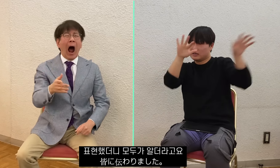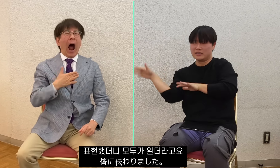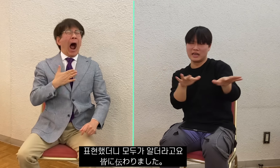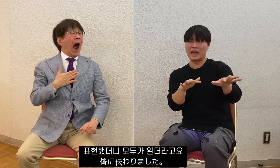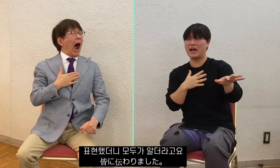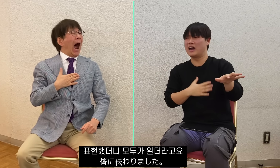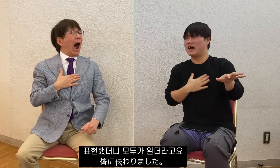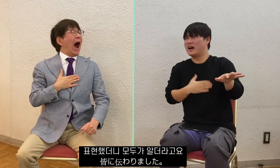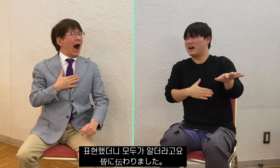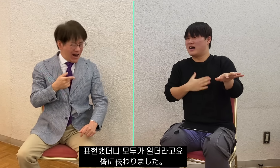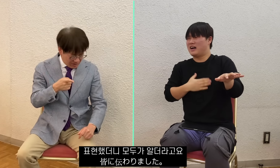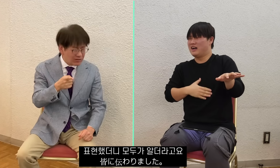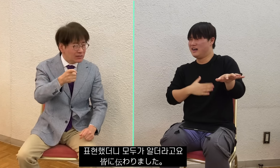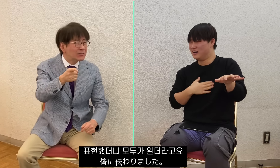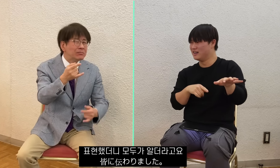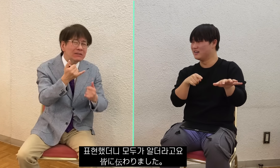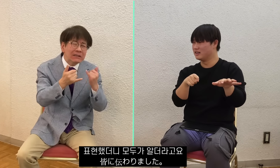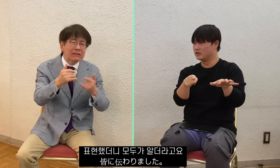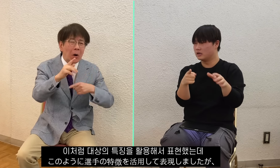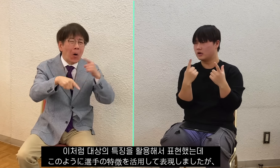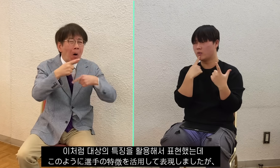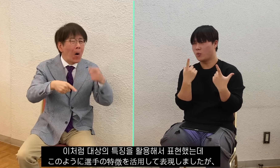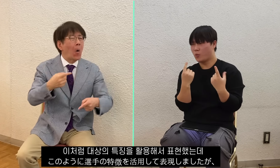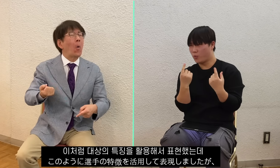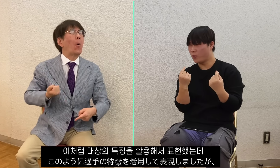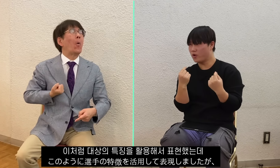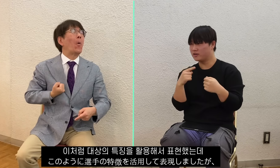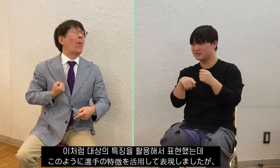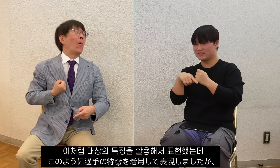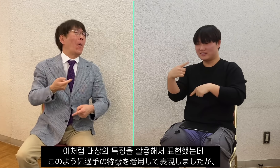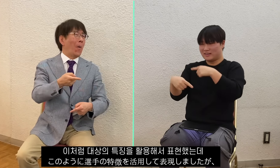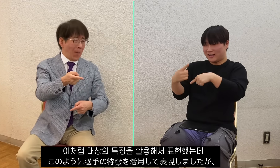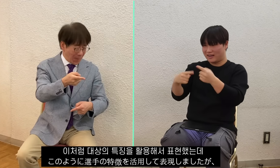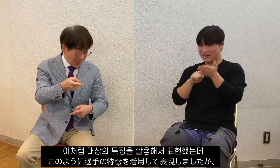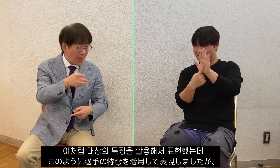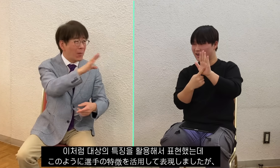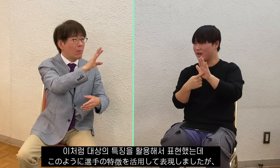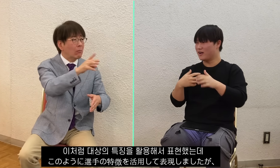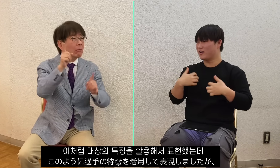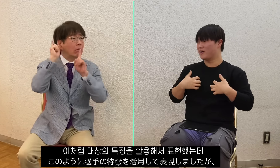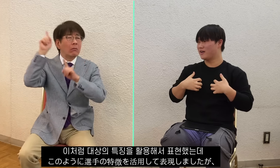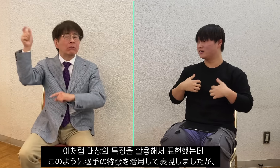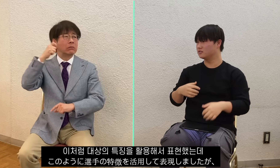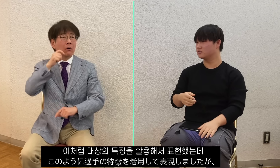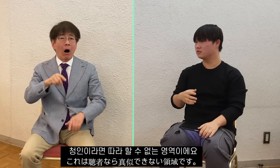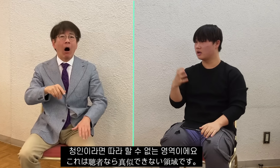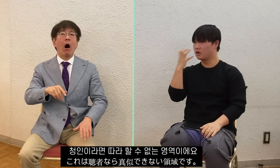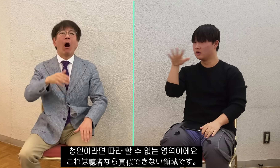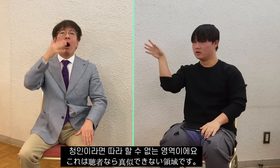everyone knew it. In this way, I used the characteristics of the object to express it,